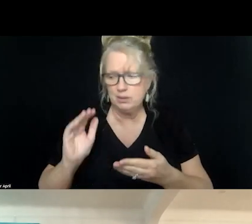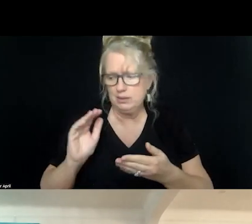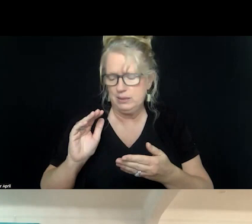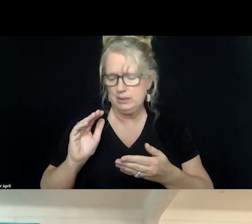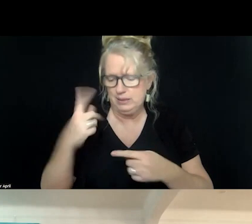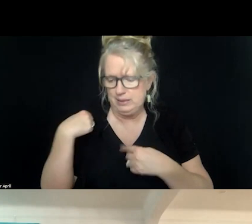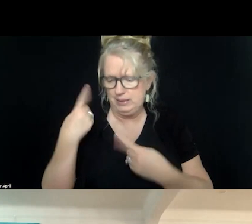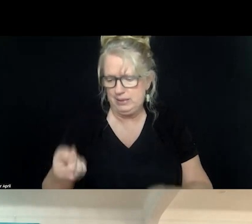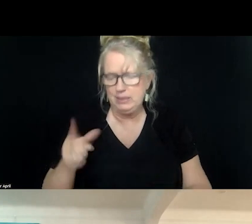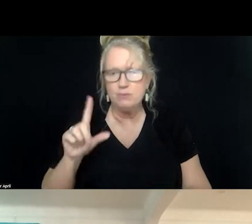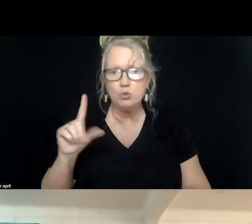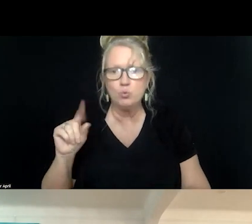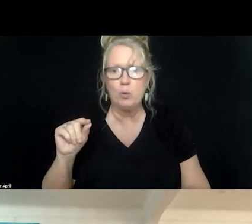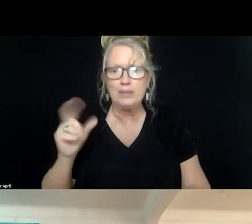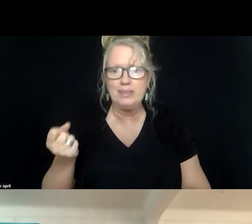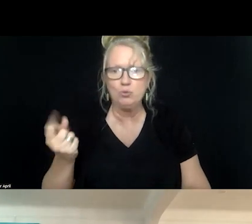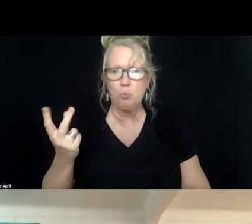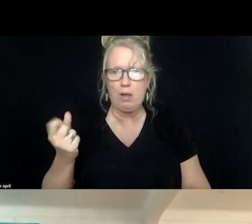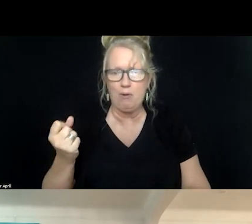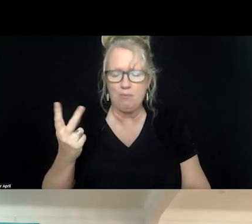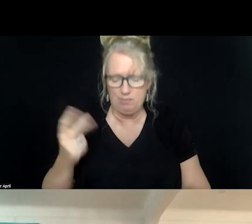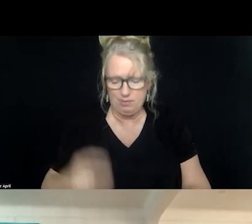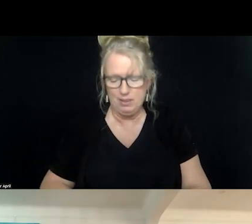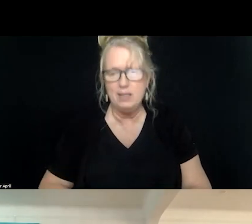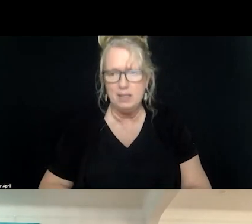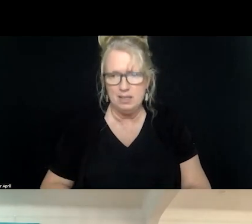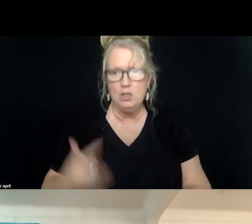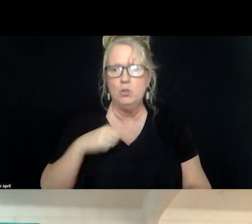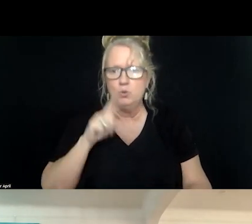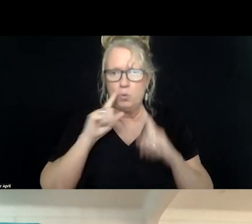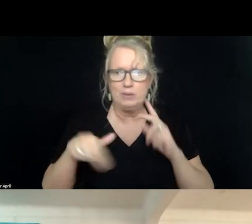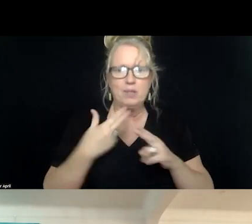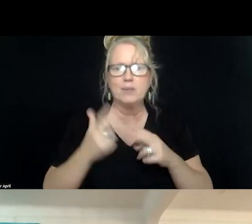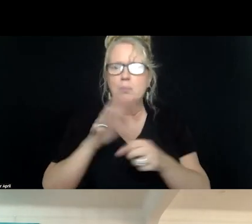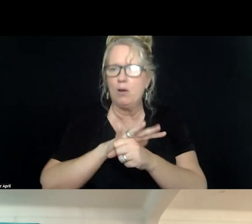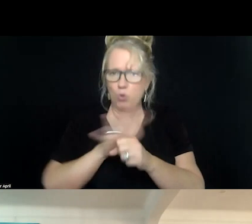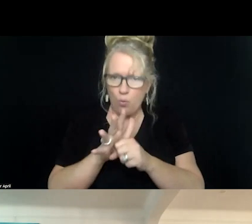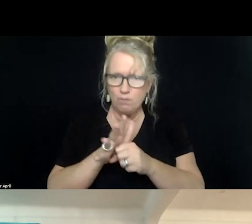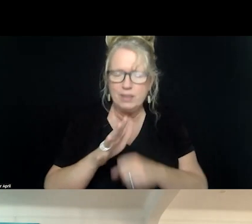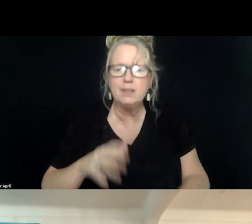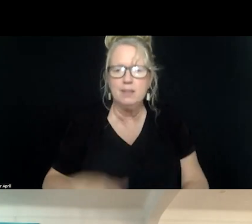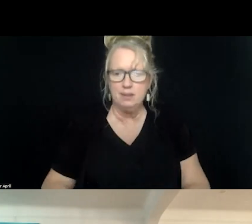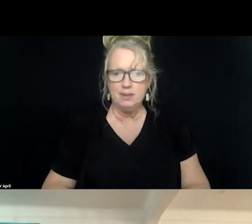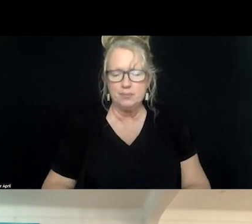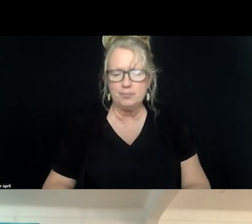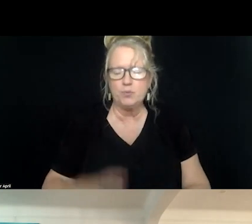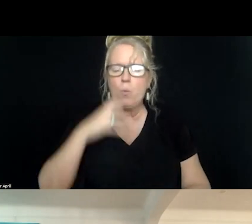WE TALKED ABOUT COVID BECAUSE OLDER PEOPLE WERE